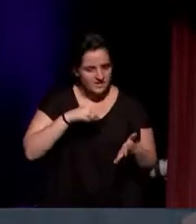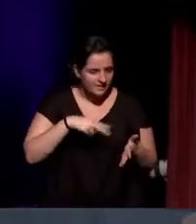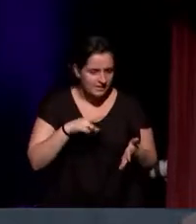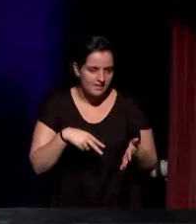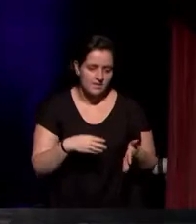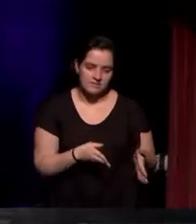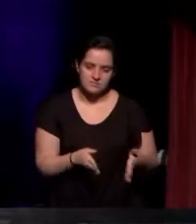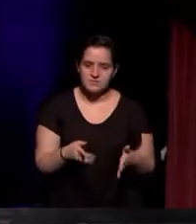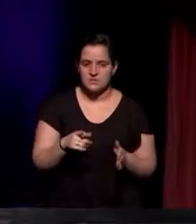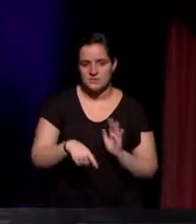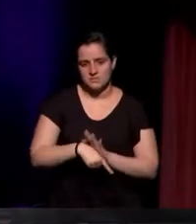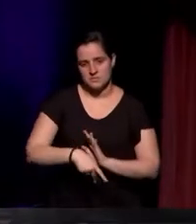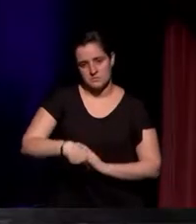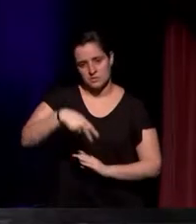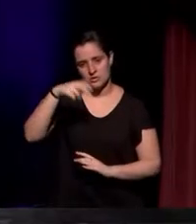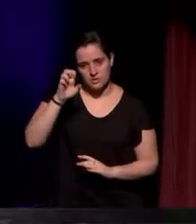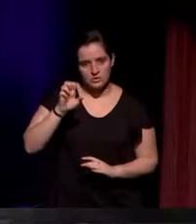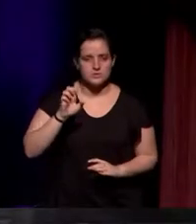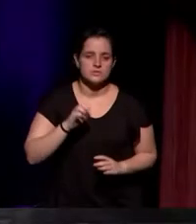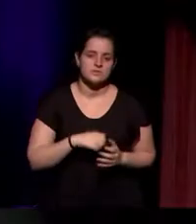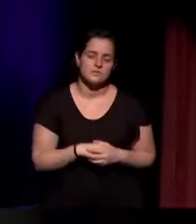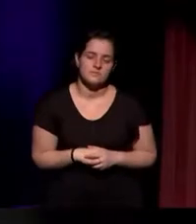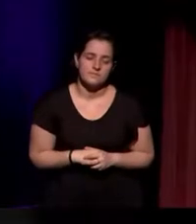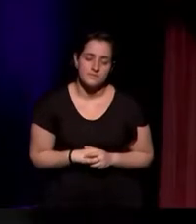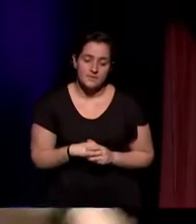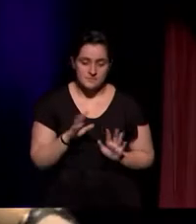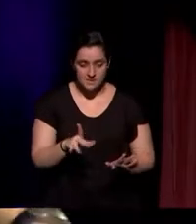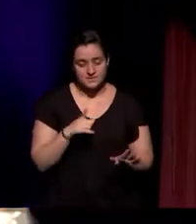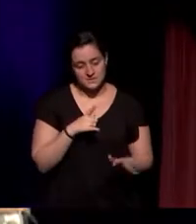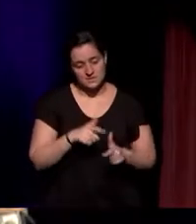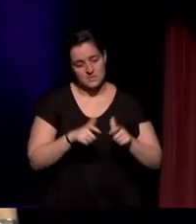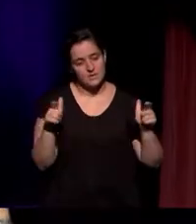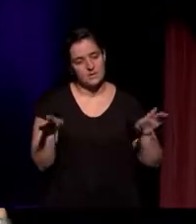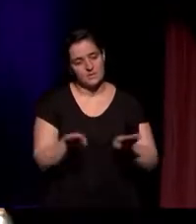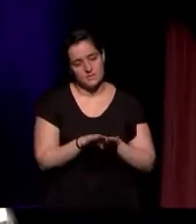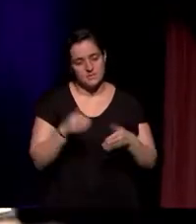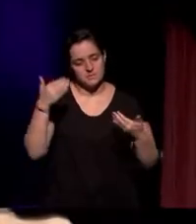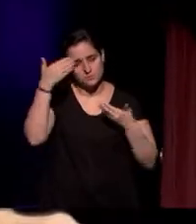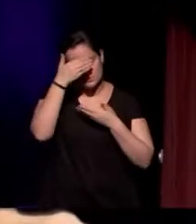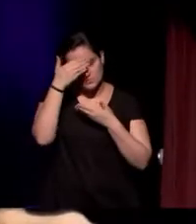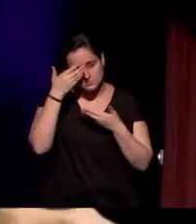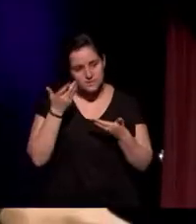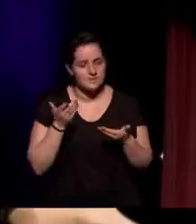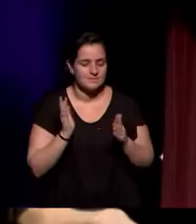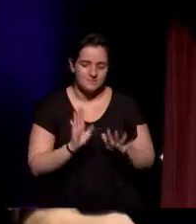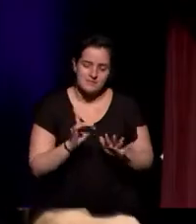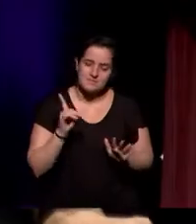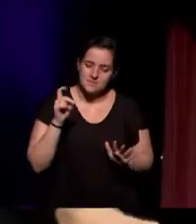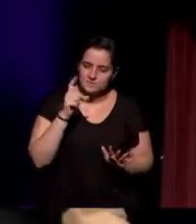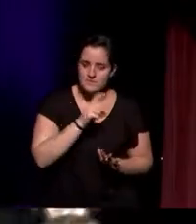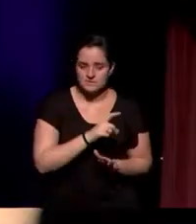where also we have a majority of Muslim population, the situation becomes more complicated.